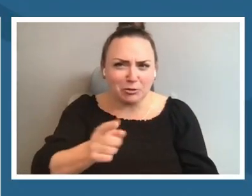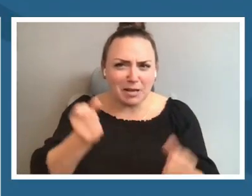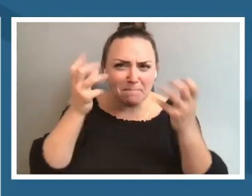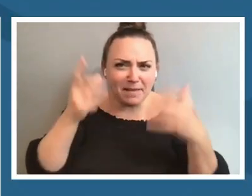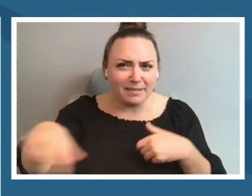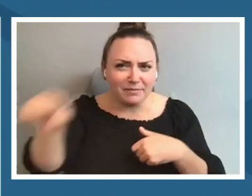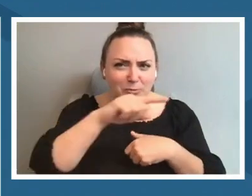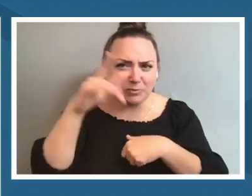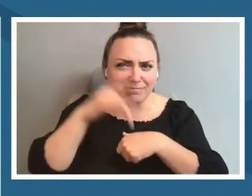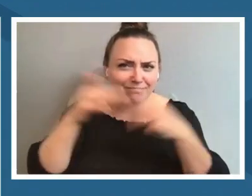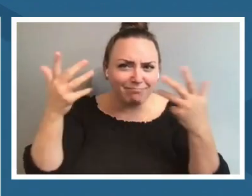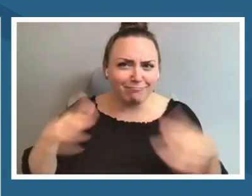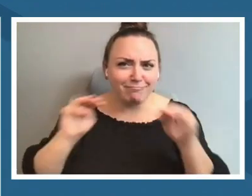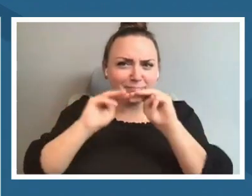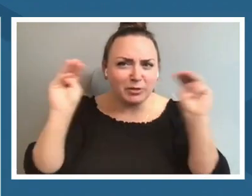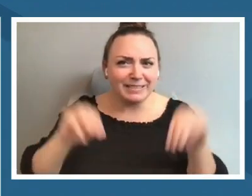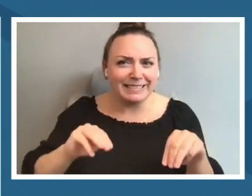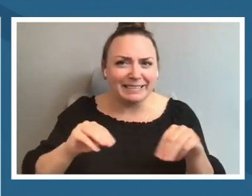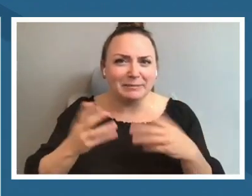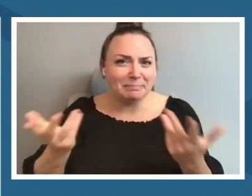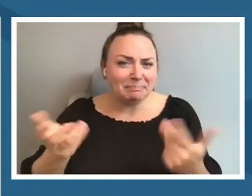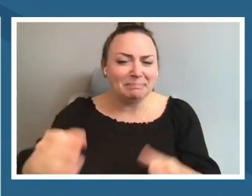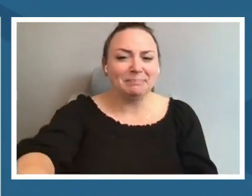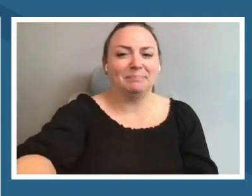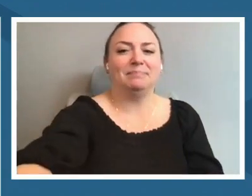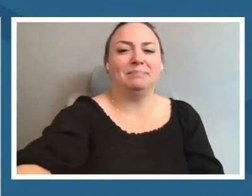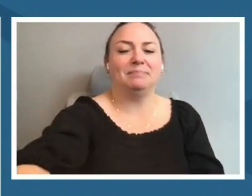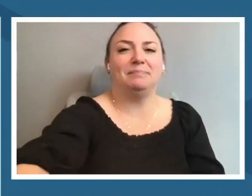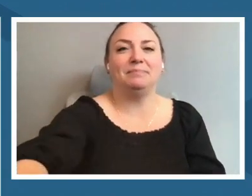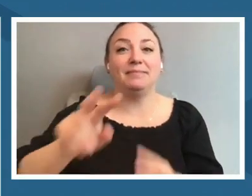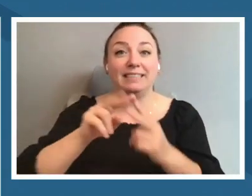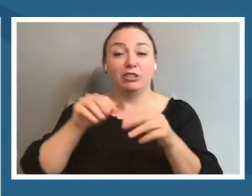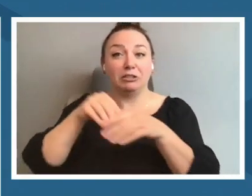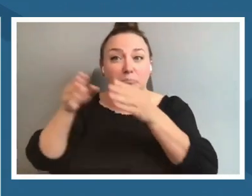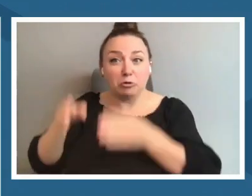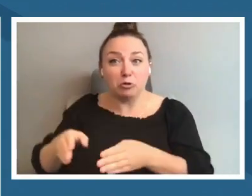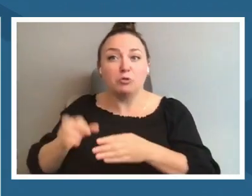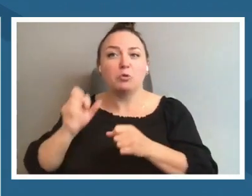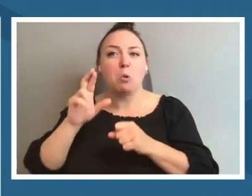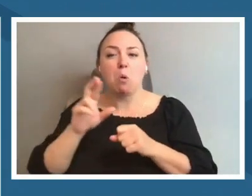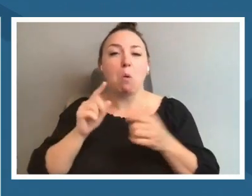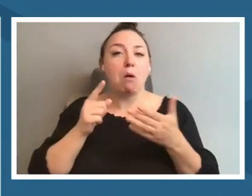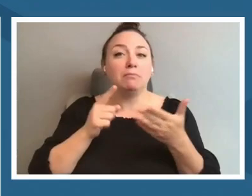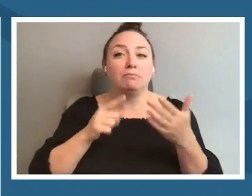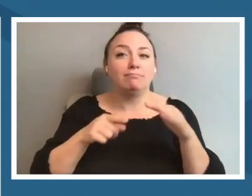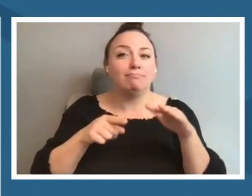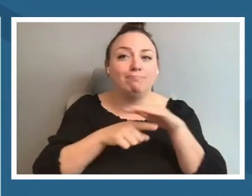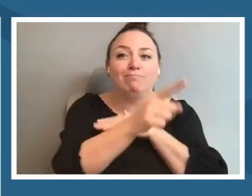have either been to our museum either in person or virtually maybe you've heard